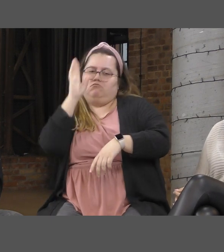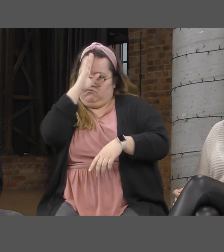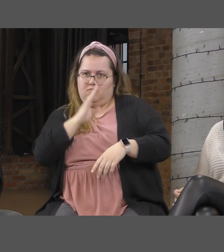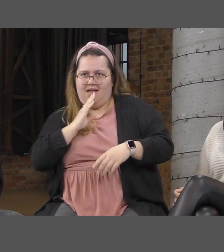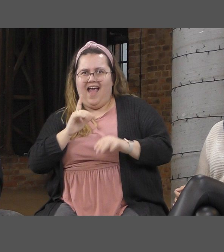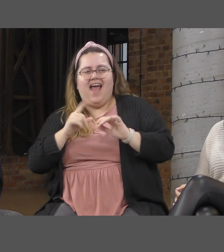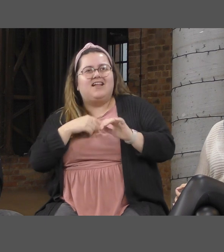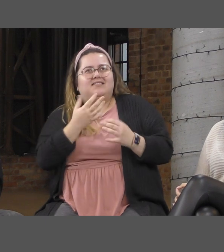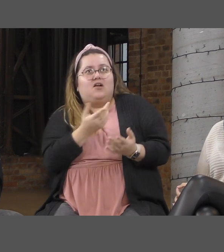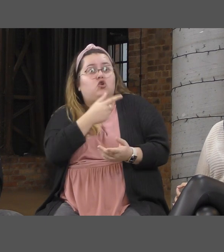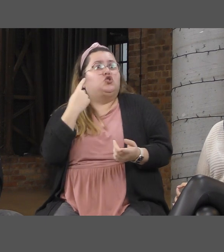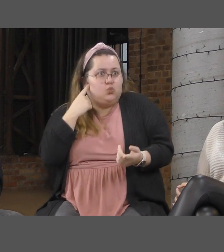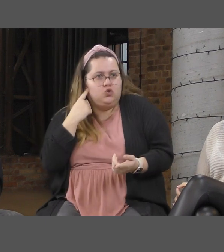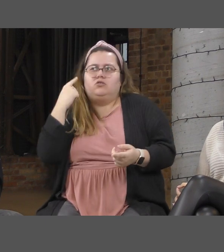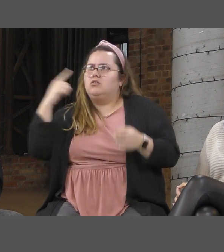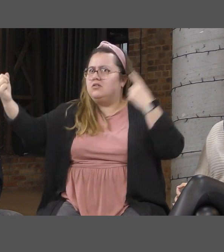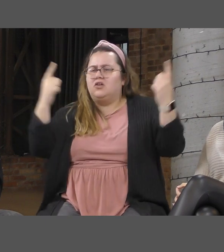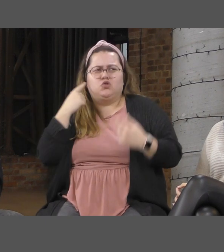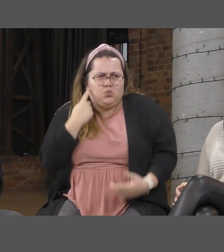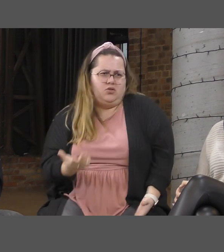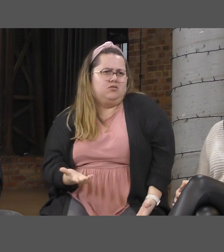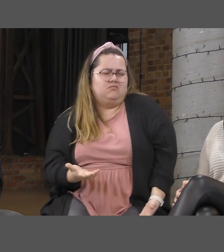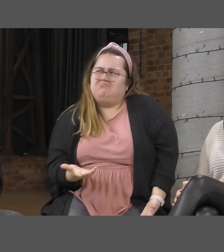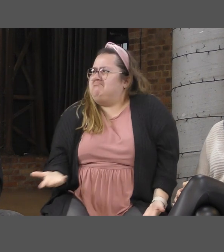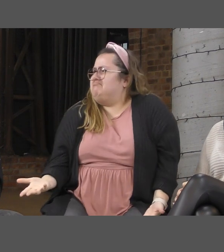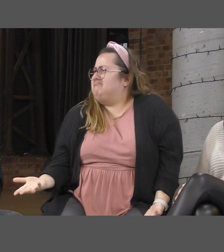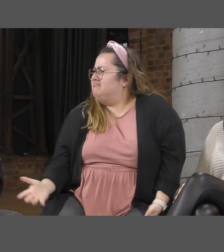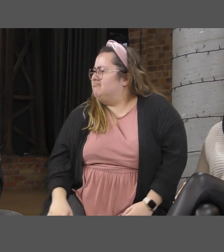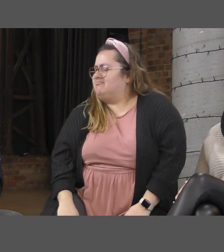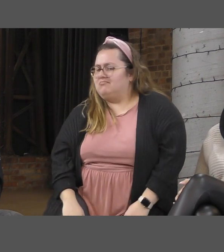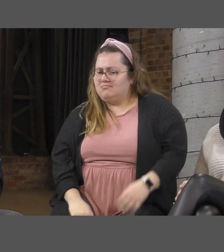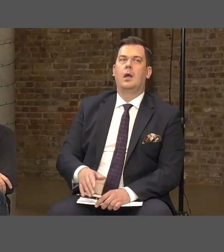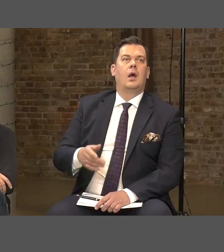Doctors don't allow such people to work as drivers, but he normally he can hear after all.